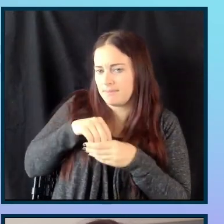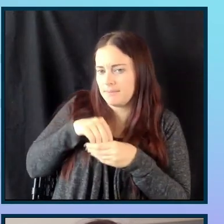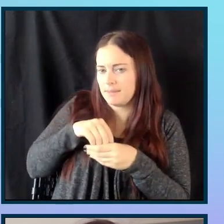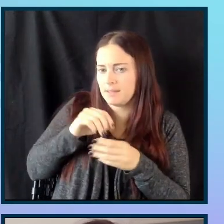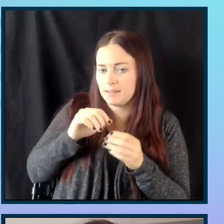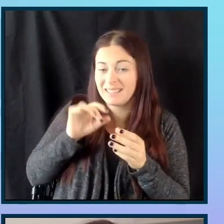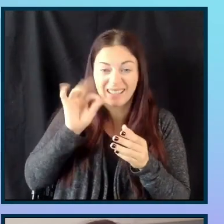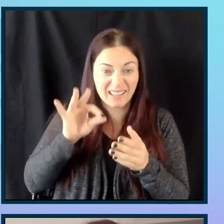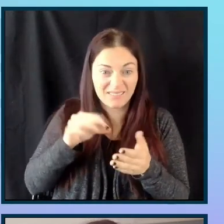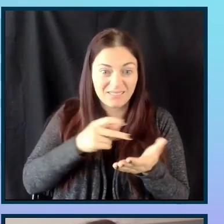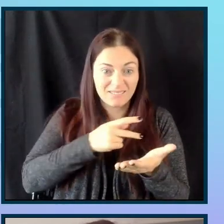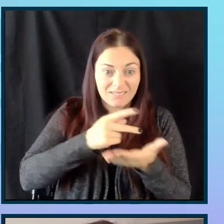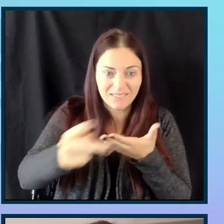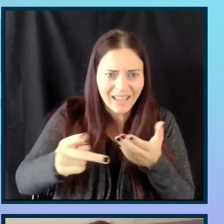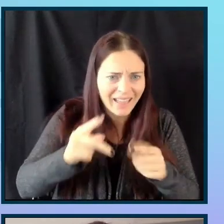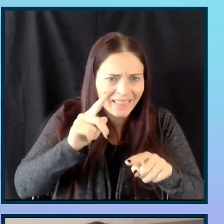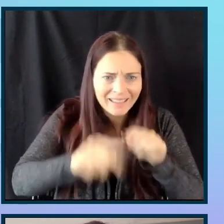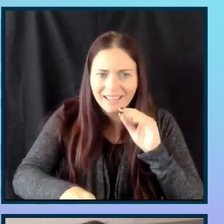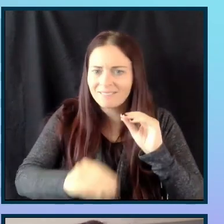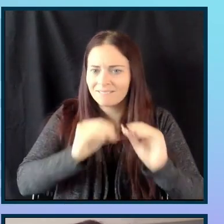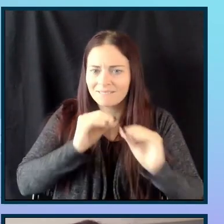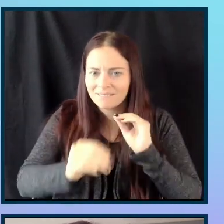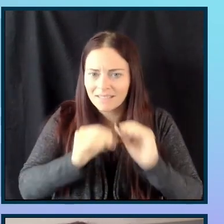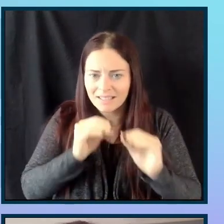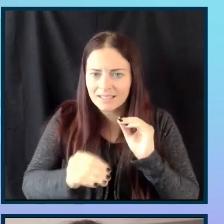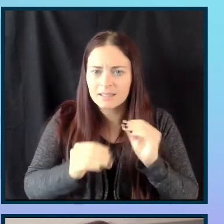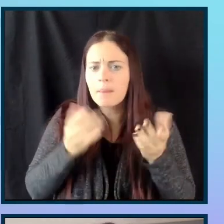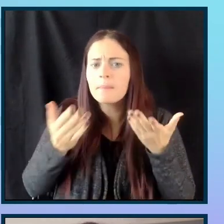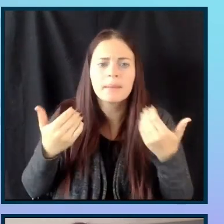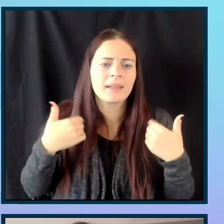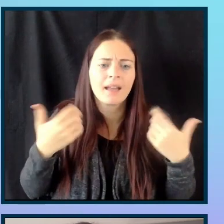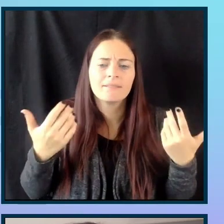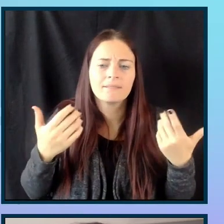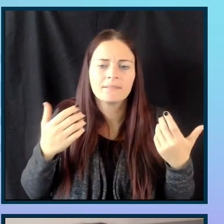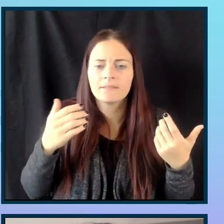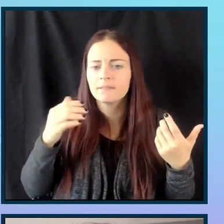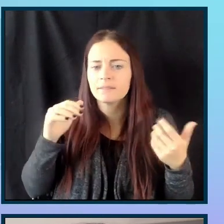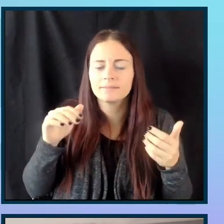like you might have a complicated canvas based application, the screenshots will do.